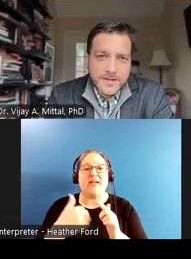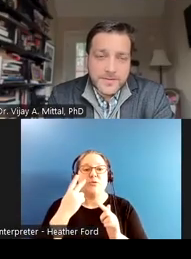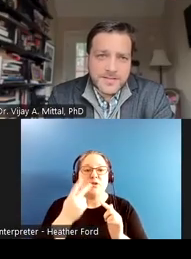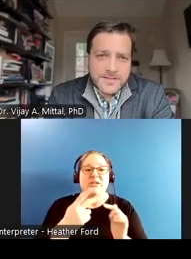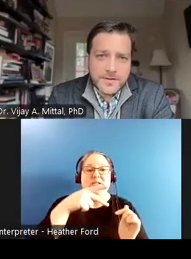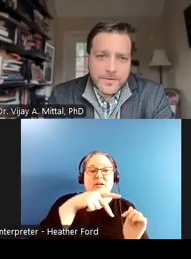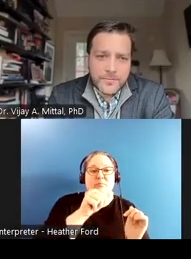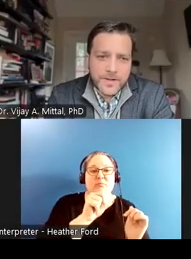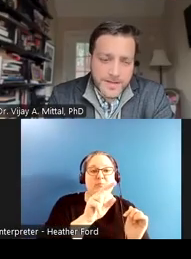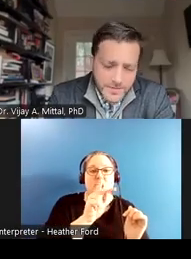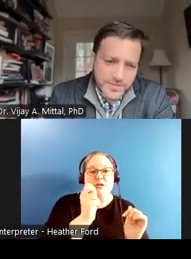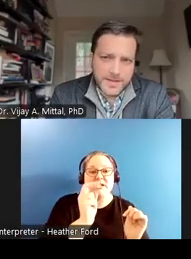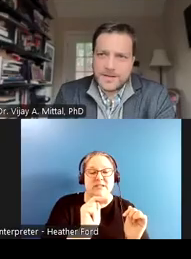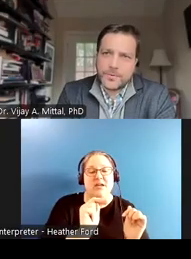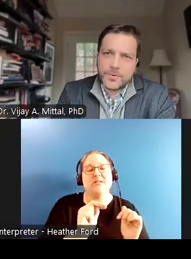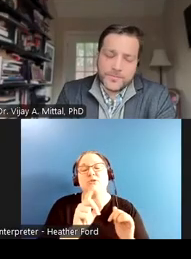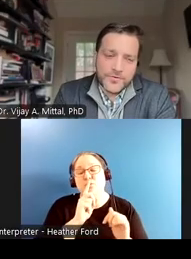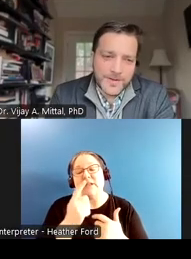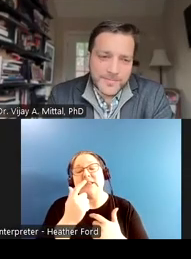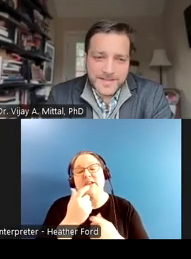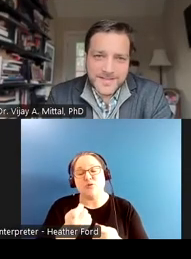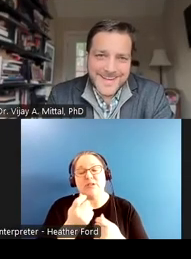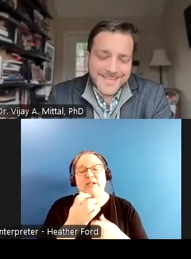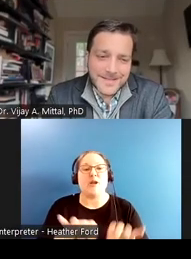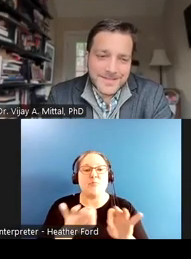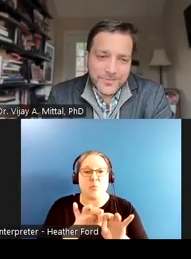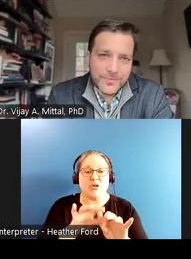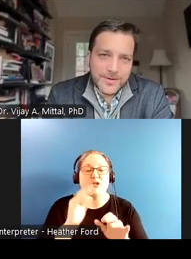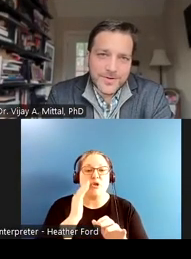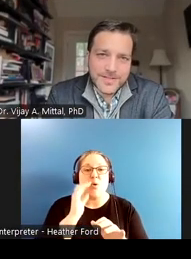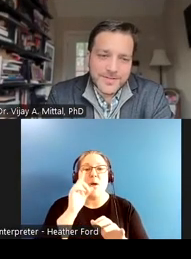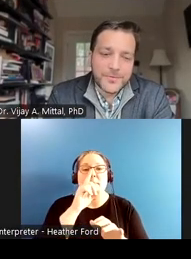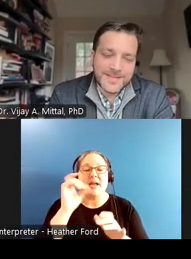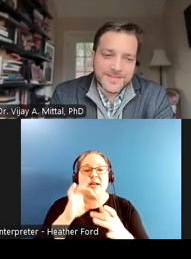So this is a really interesting and important movement because it ties into emerging dopamine